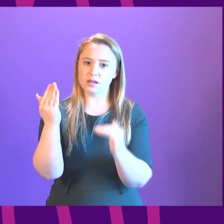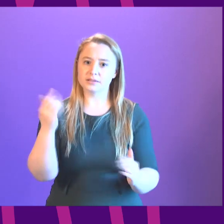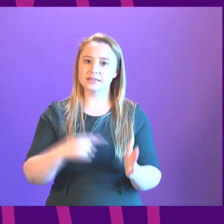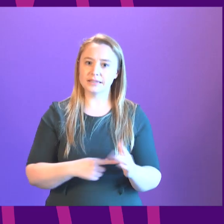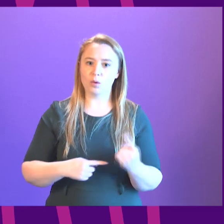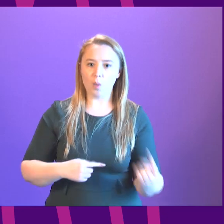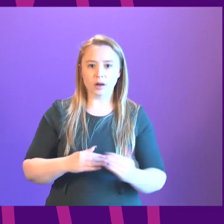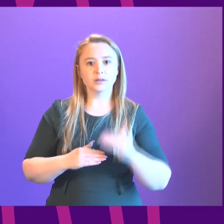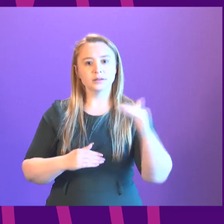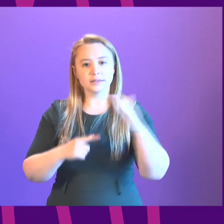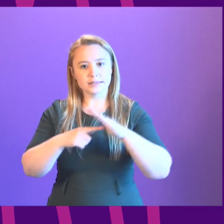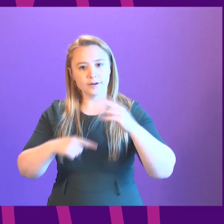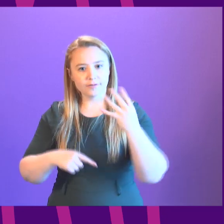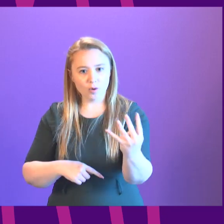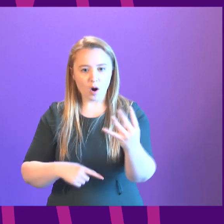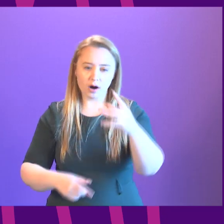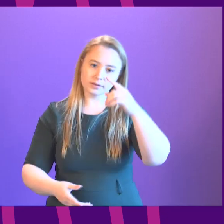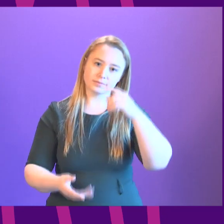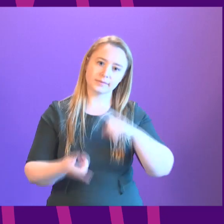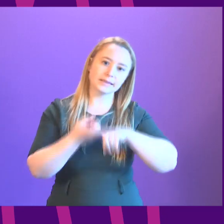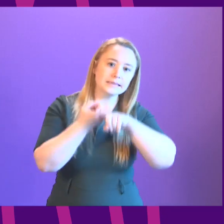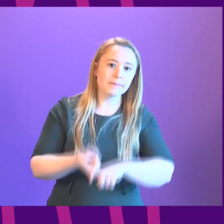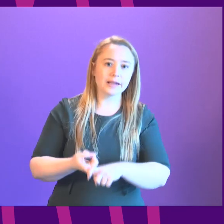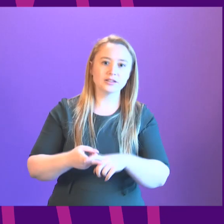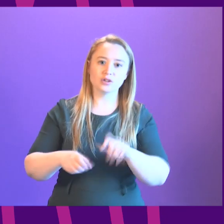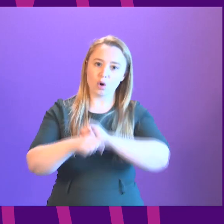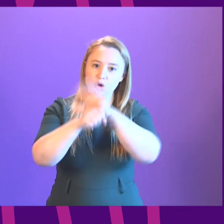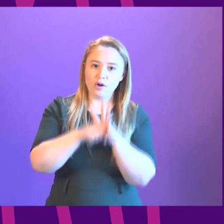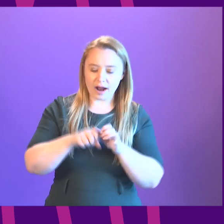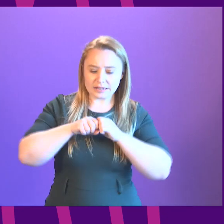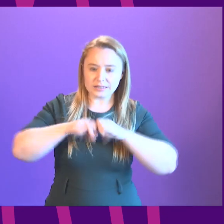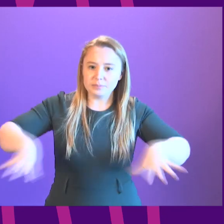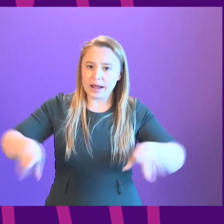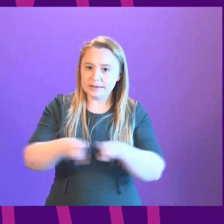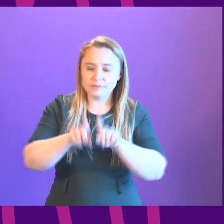parts of the country—depending on the prevalence of the virus—as quickly as we can.